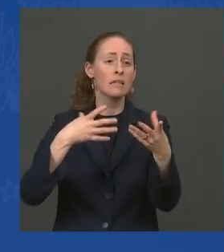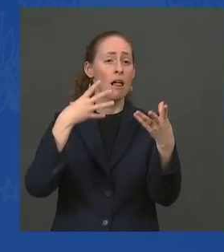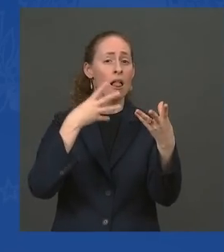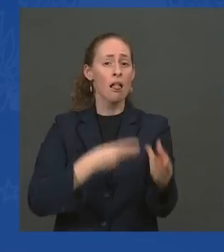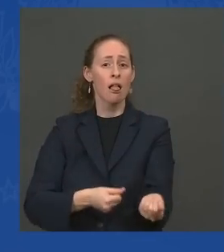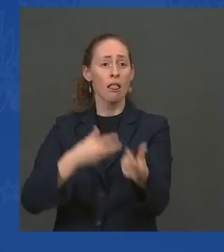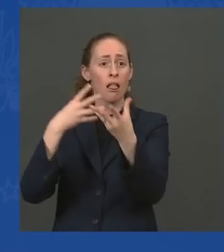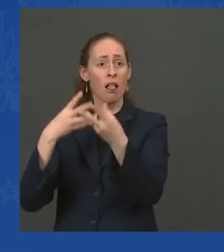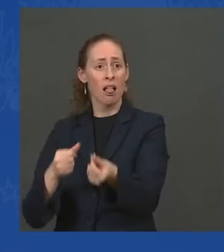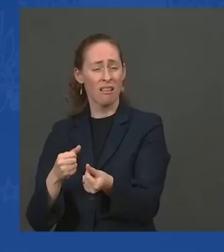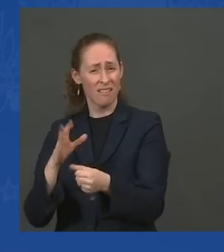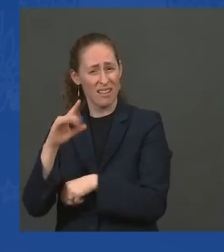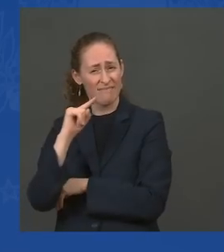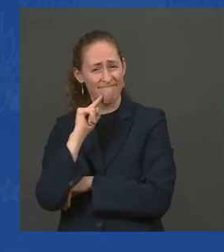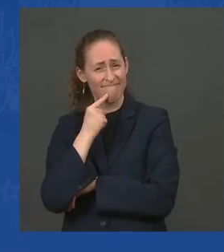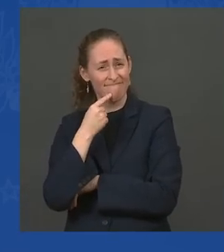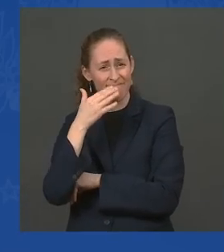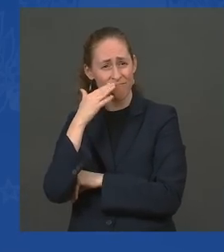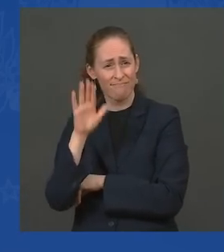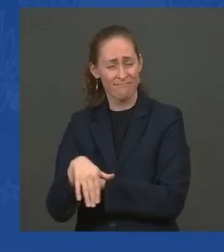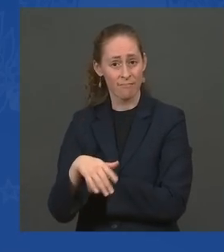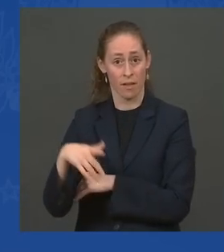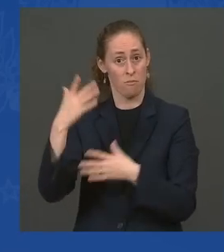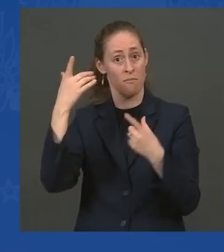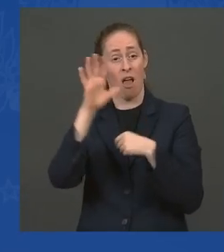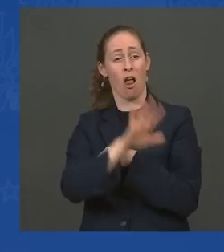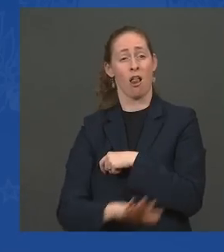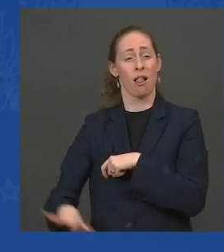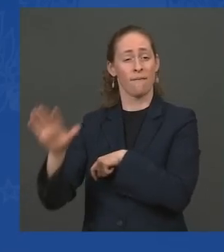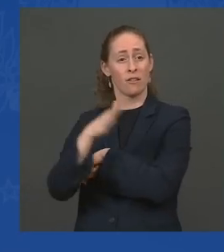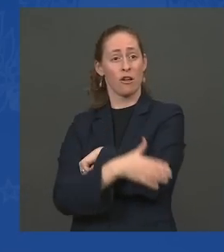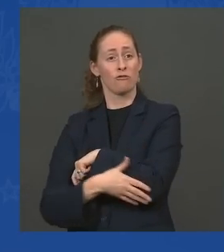cost the United States of America $99 billion --